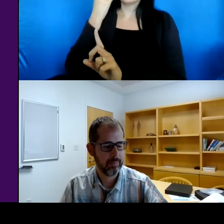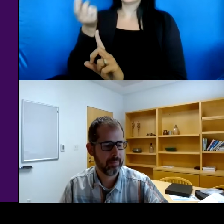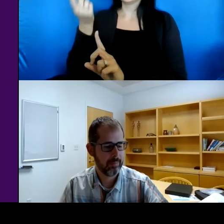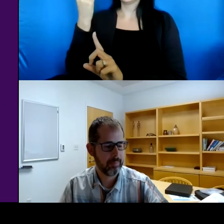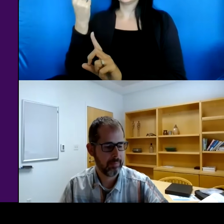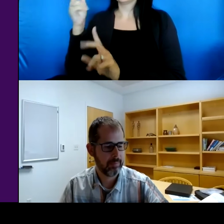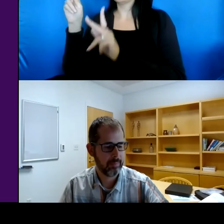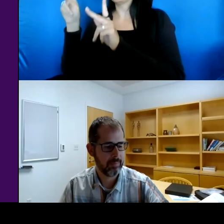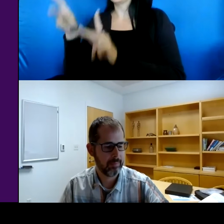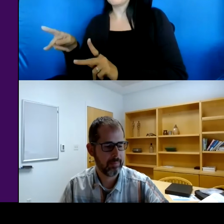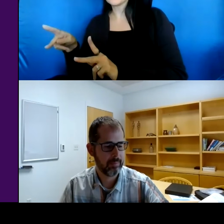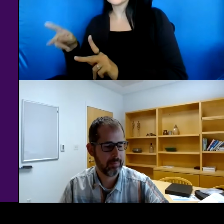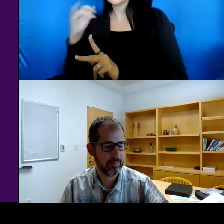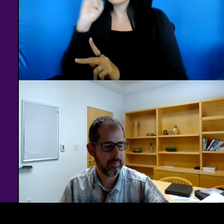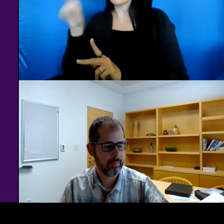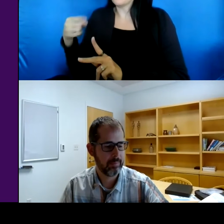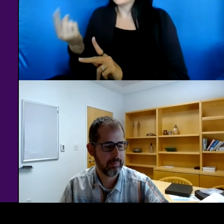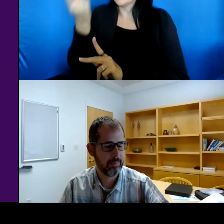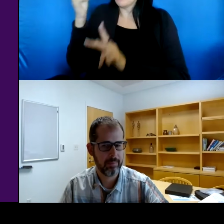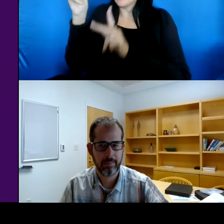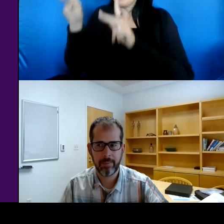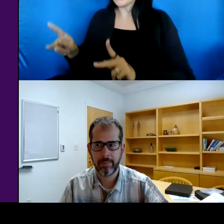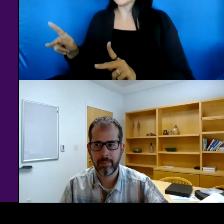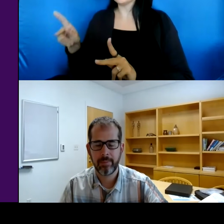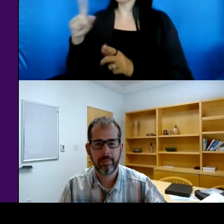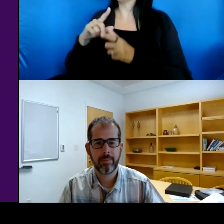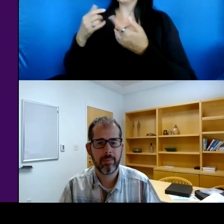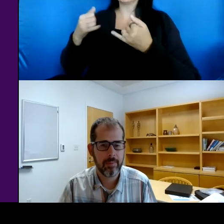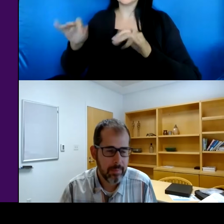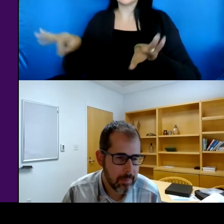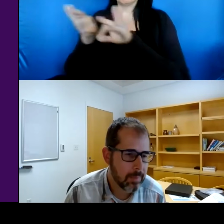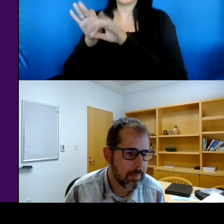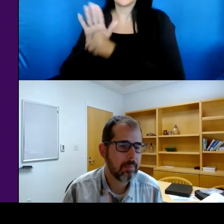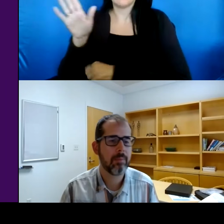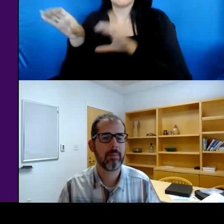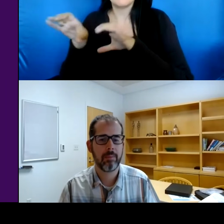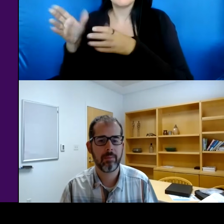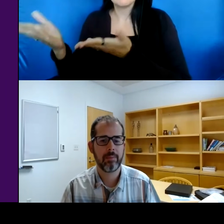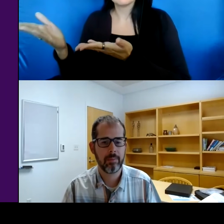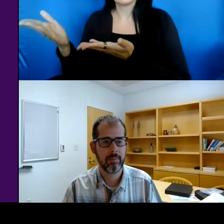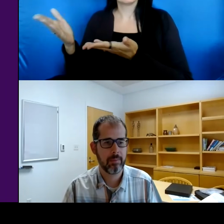and it is worth doing. So, it is important. But, mouse users, you do not typically hook